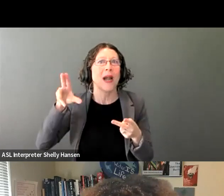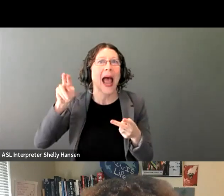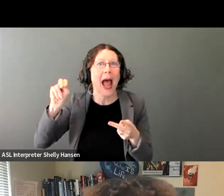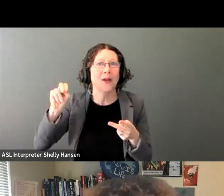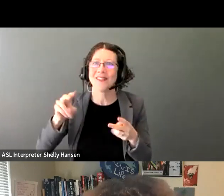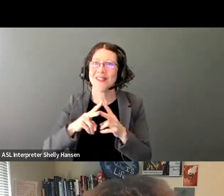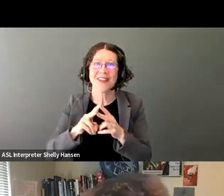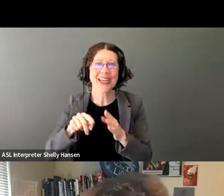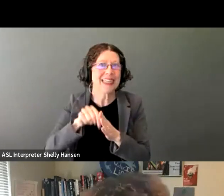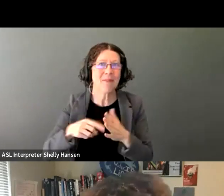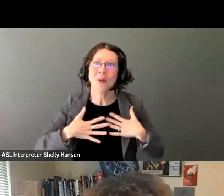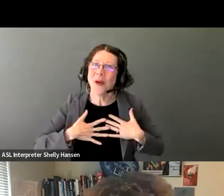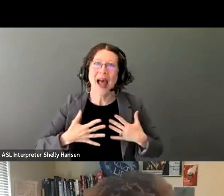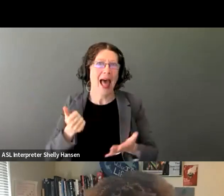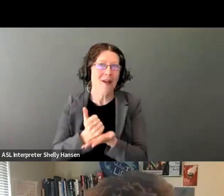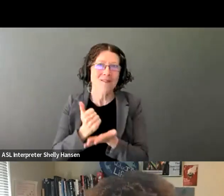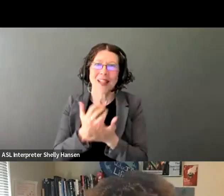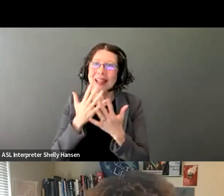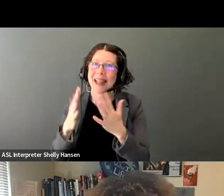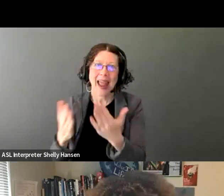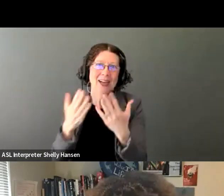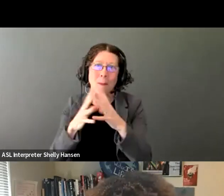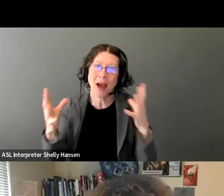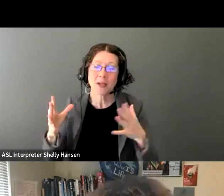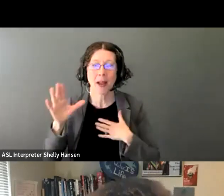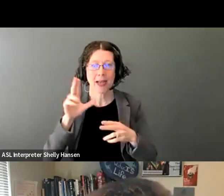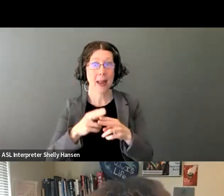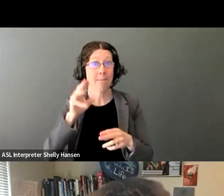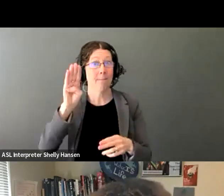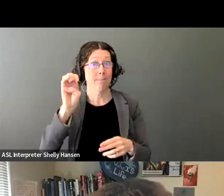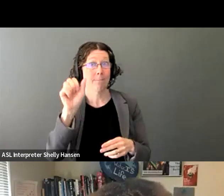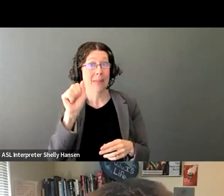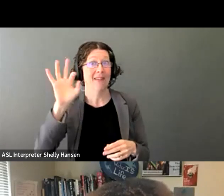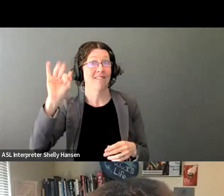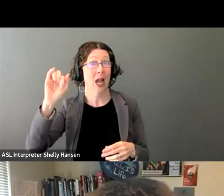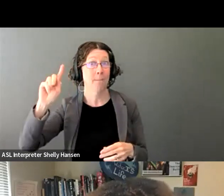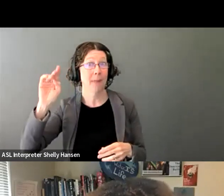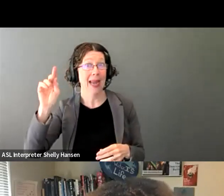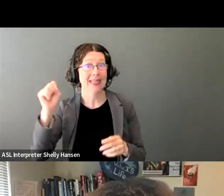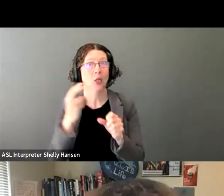I am Bean Fairbanks, my pronouns ae she-her.